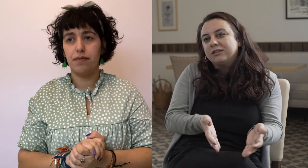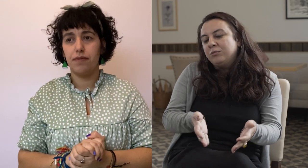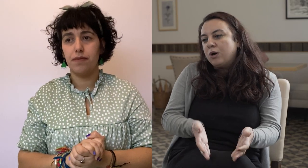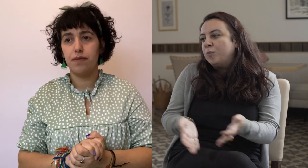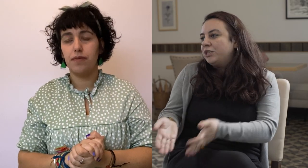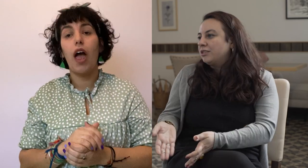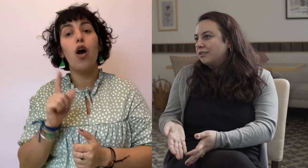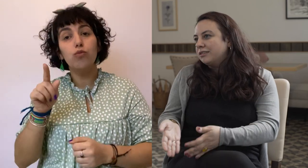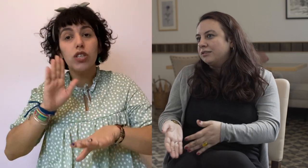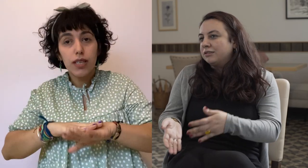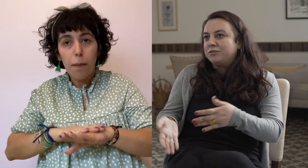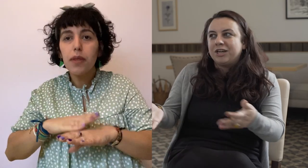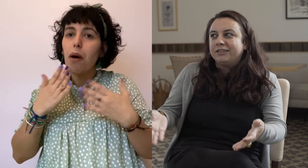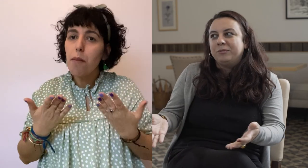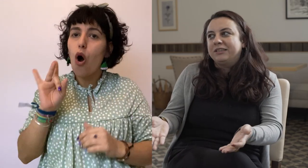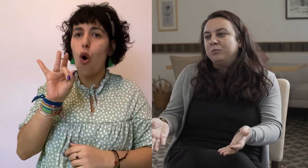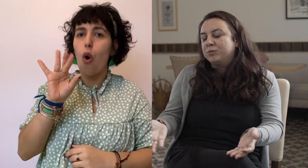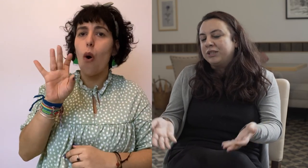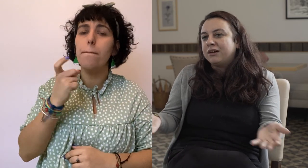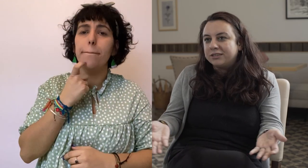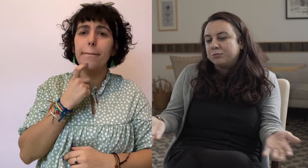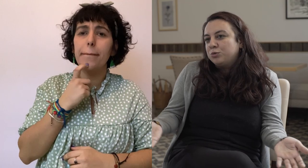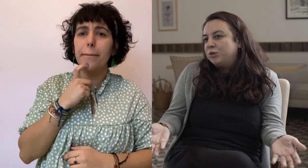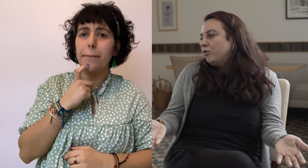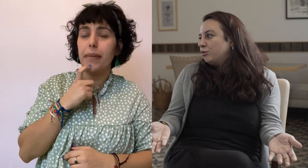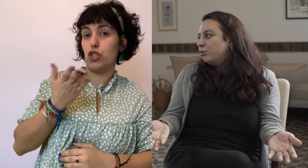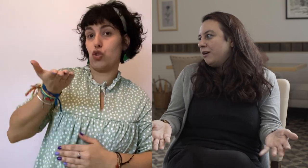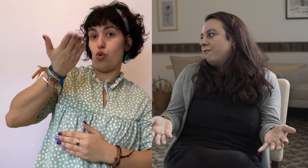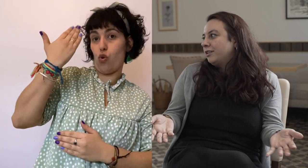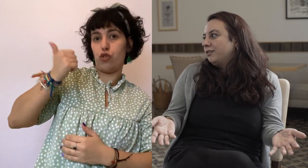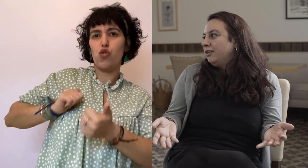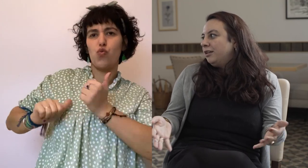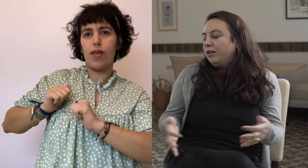I have a university teacher who harassed me that I could not have exposed for 15 years